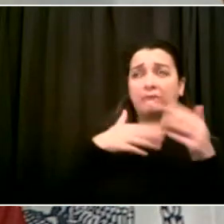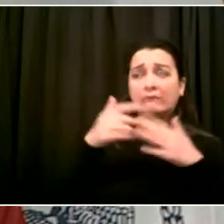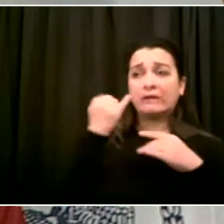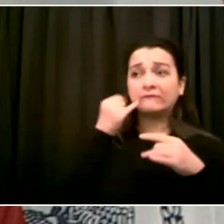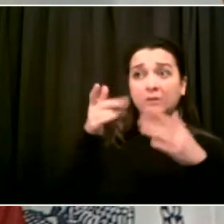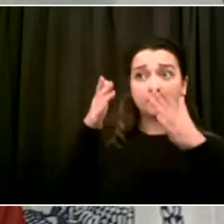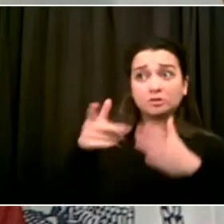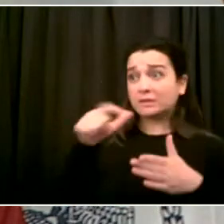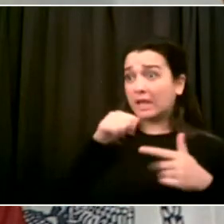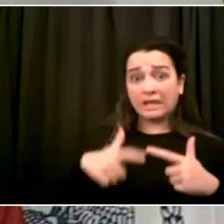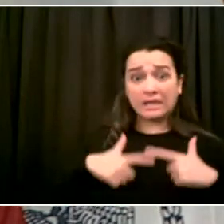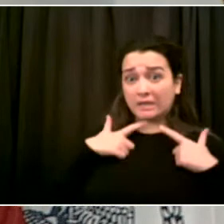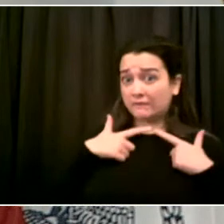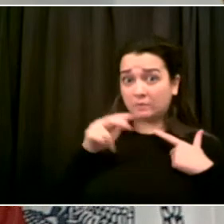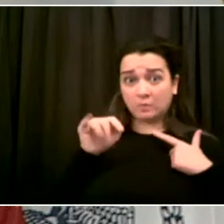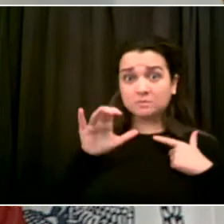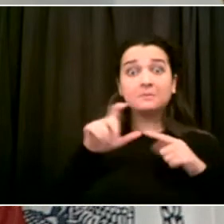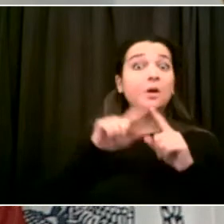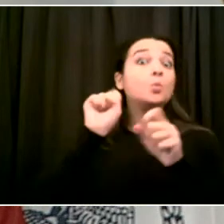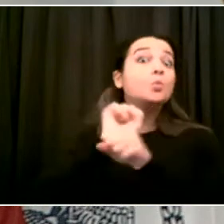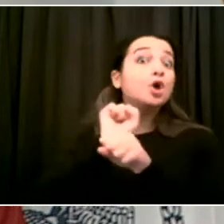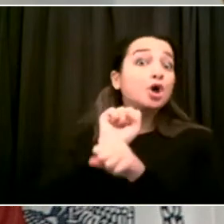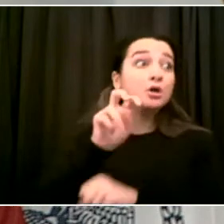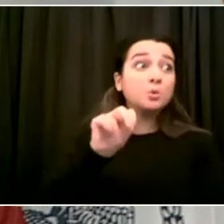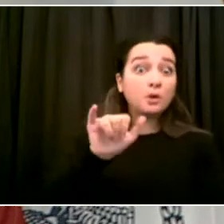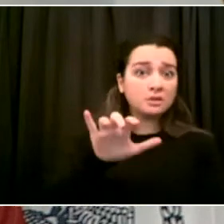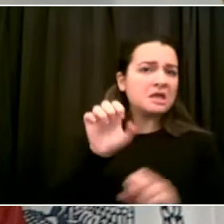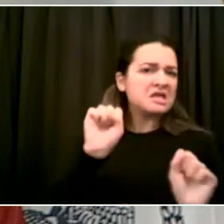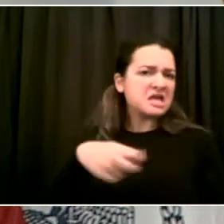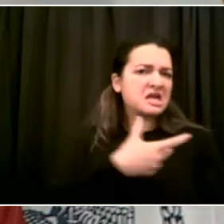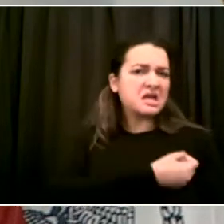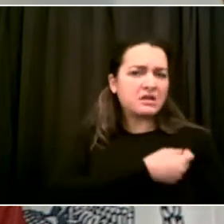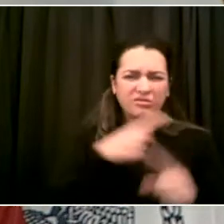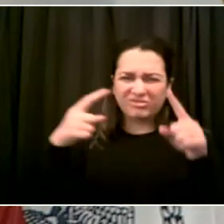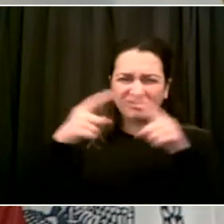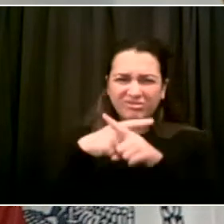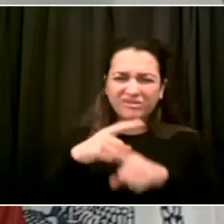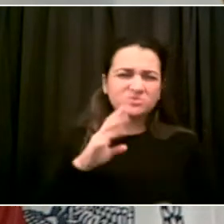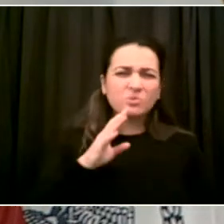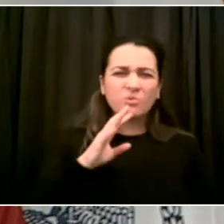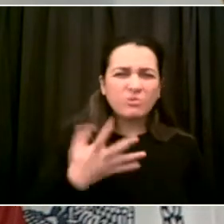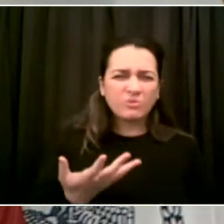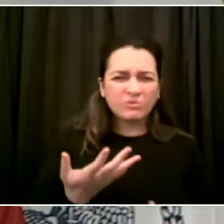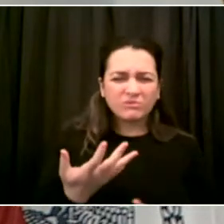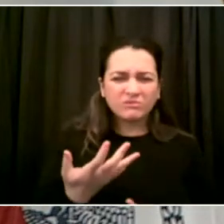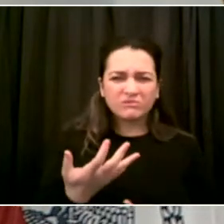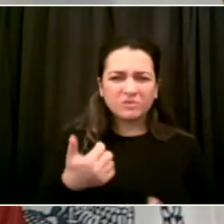PROBABLY SHOULDN'T HAVE AND THEN ARE THEY OUT OF LUCK FOR GETTING A SECOND SHOT, WHAT YOU DO TWIH H